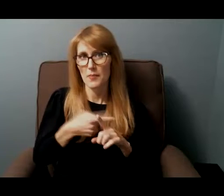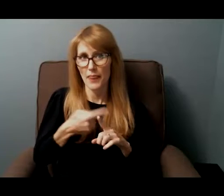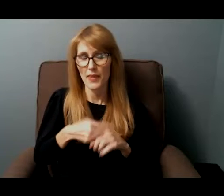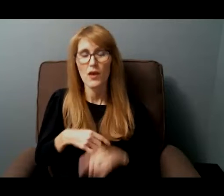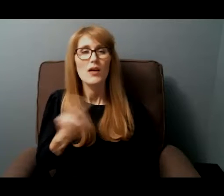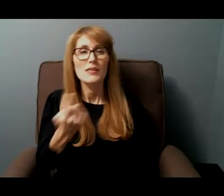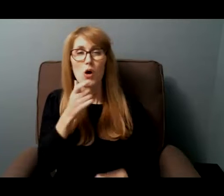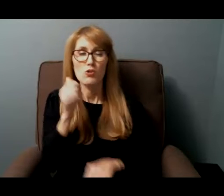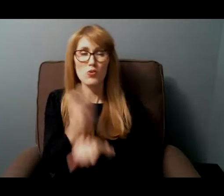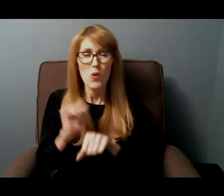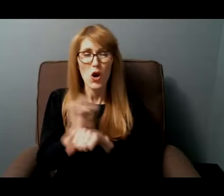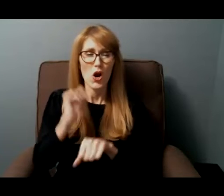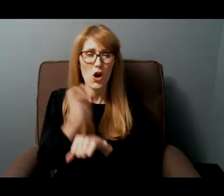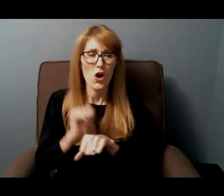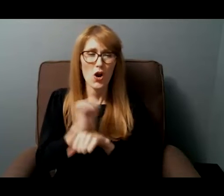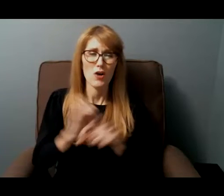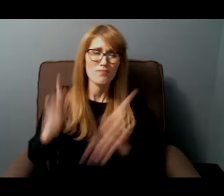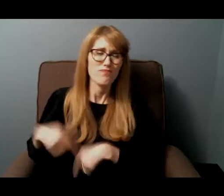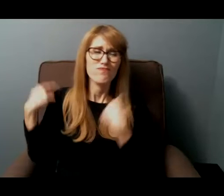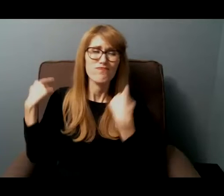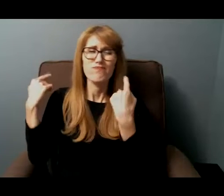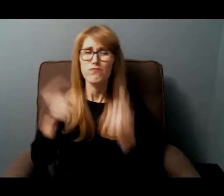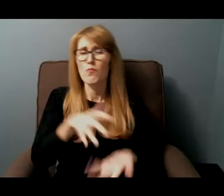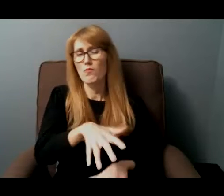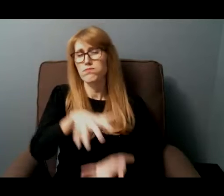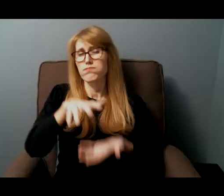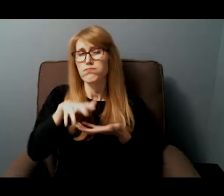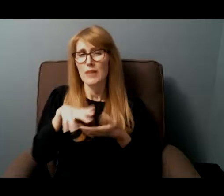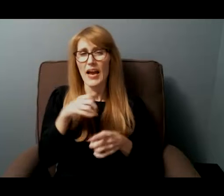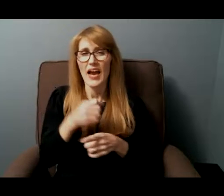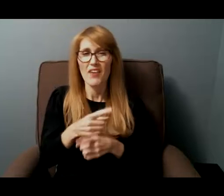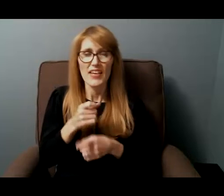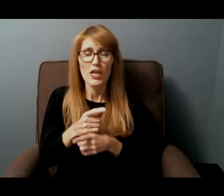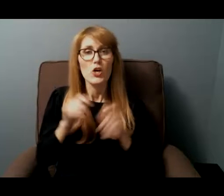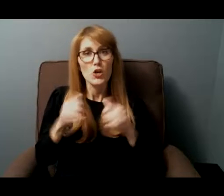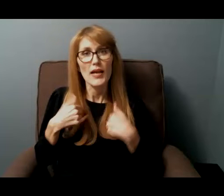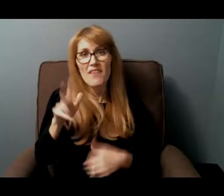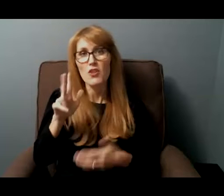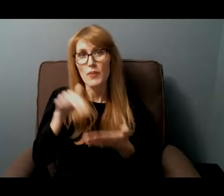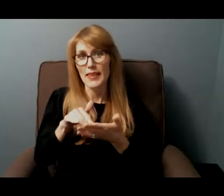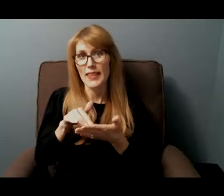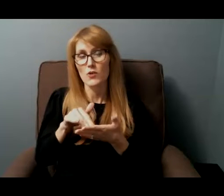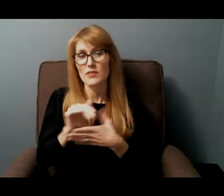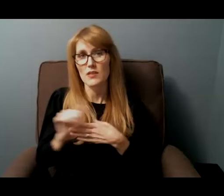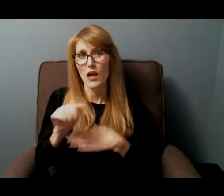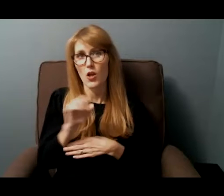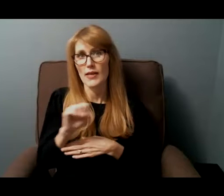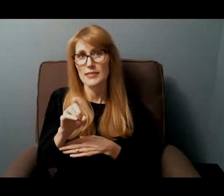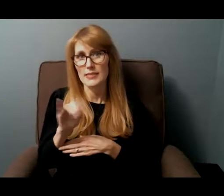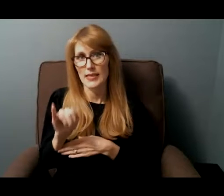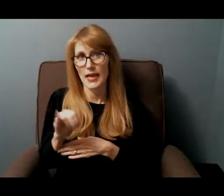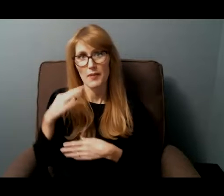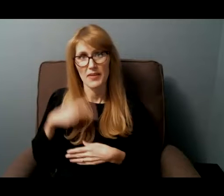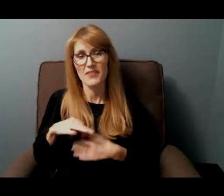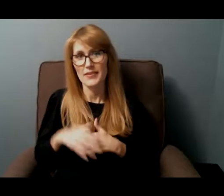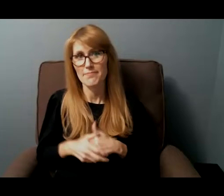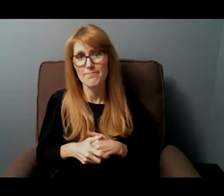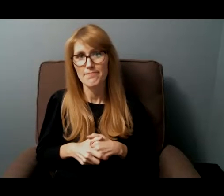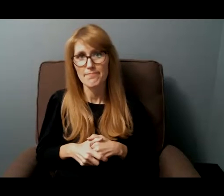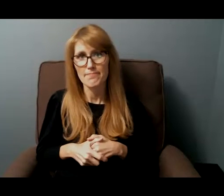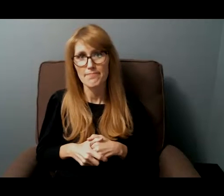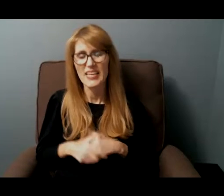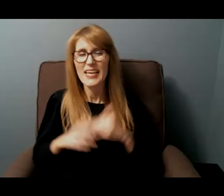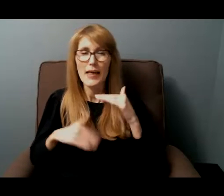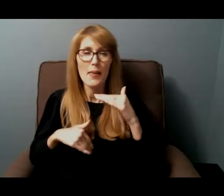years and years and made a lot of money every year could have a $3,000 SSDI benefit. The maximum SSDI